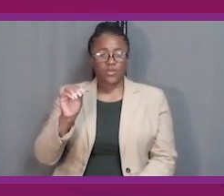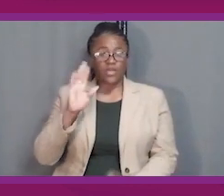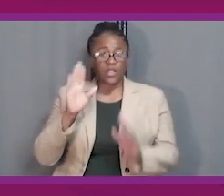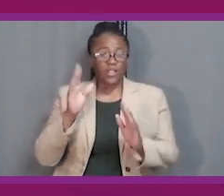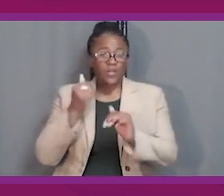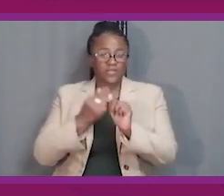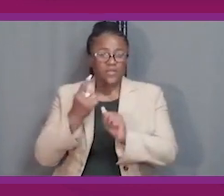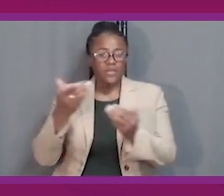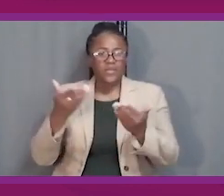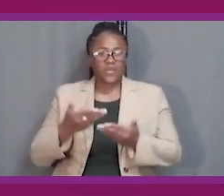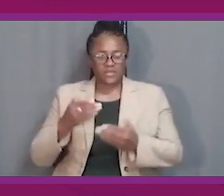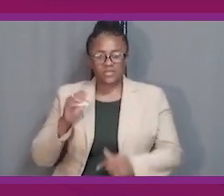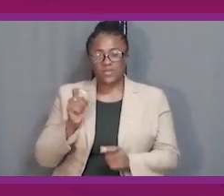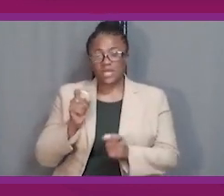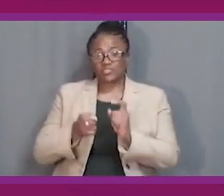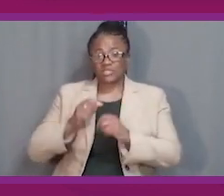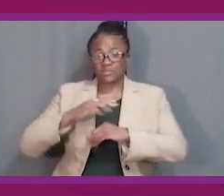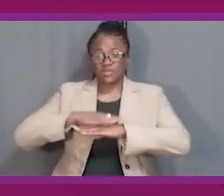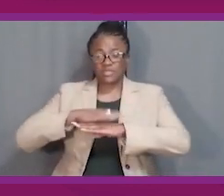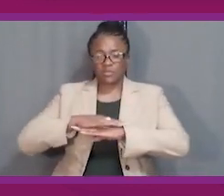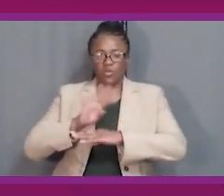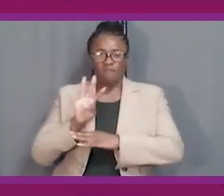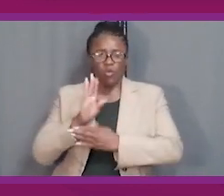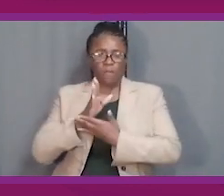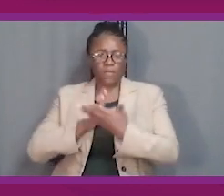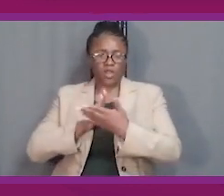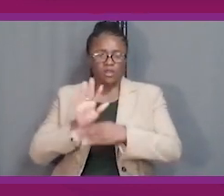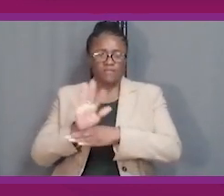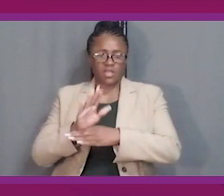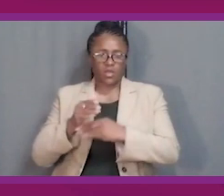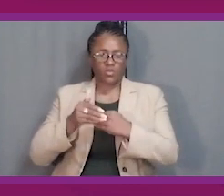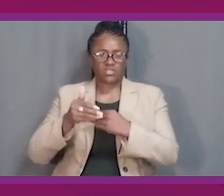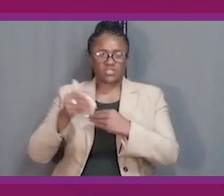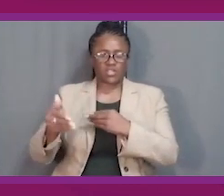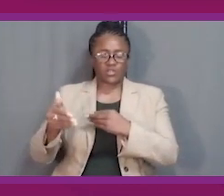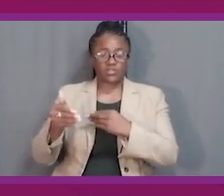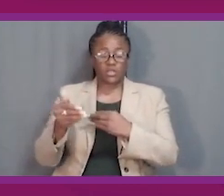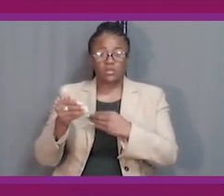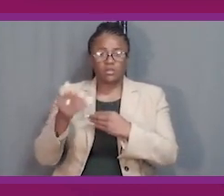raise awareness and conduct conversations around disability rights and disability justice. My